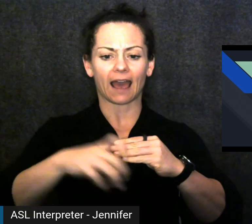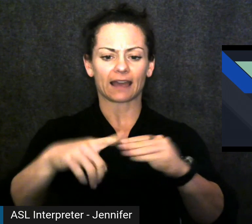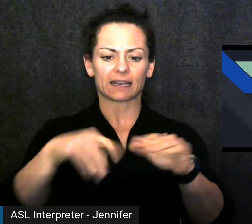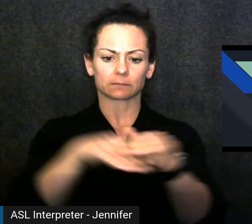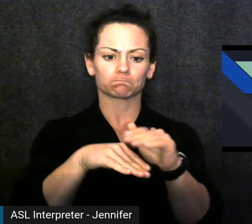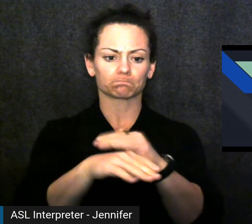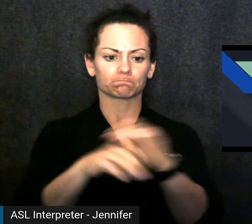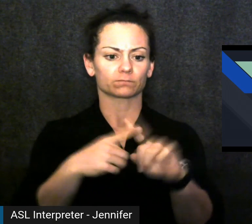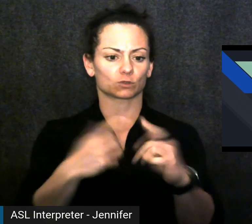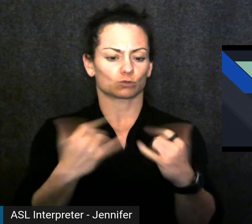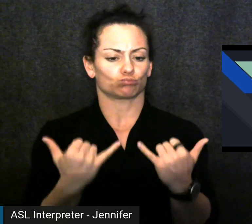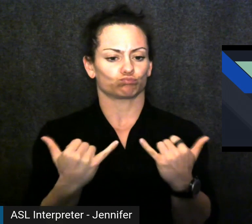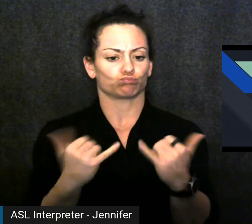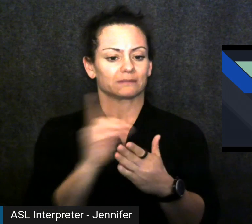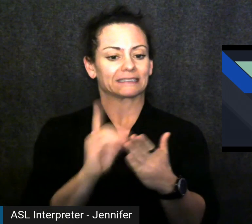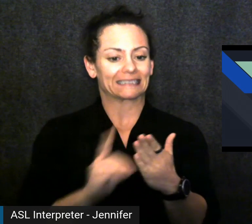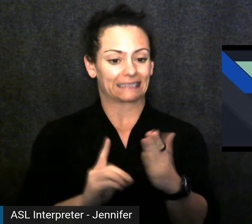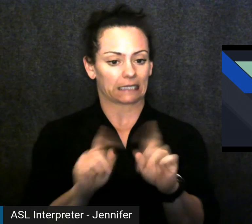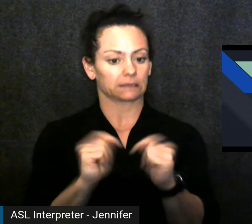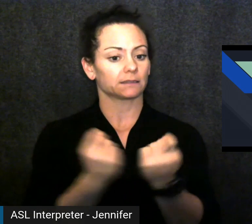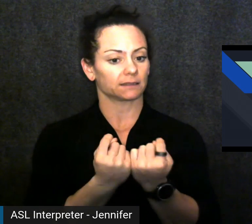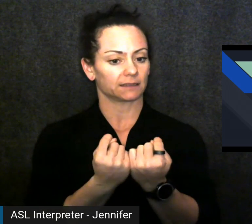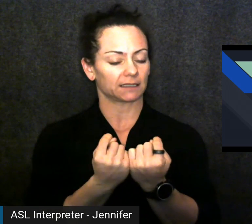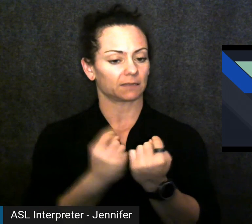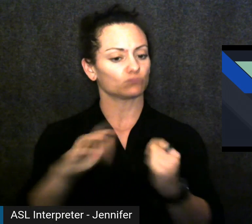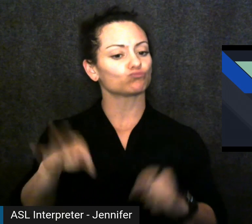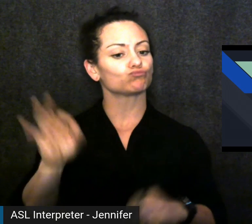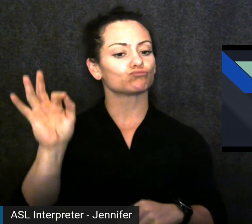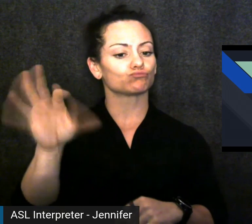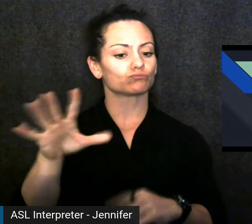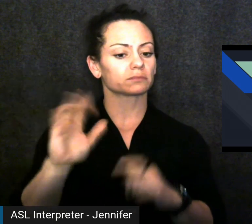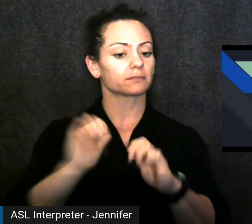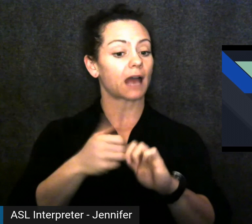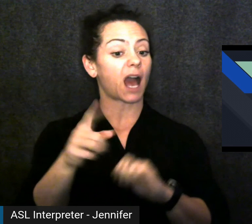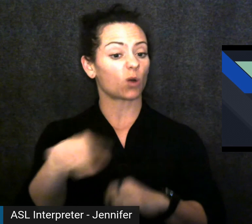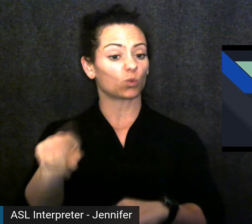and giving you some tips on how you can do it with your own teams as well.